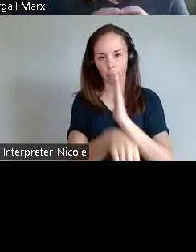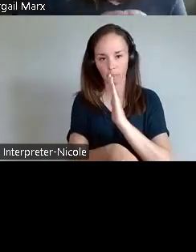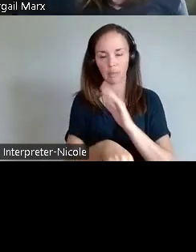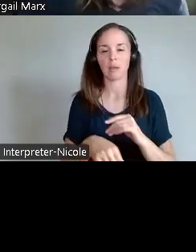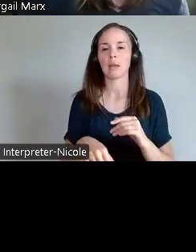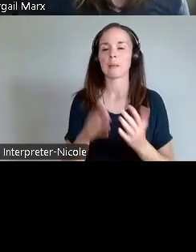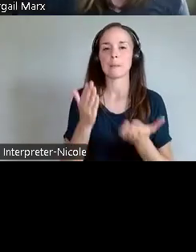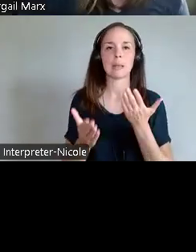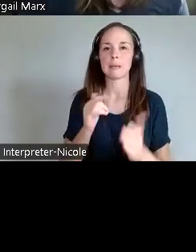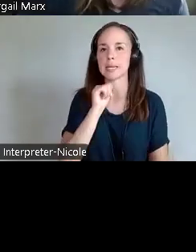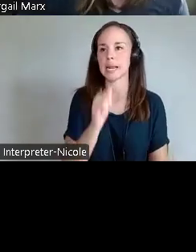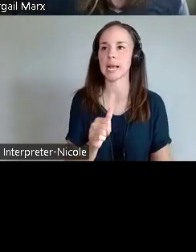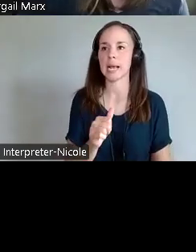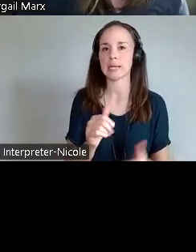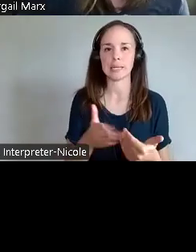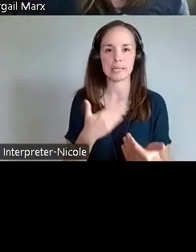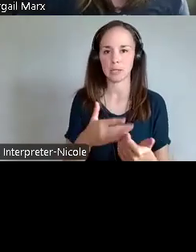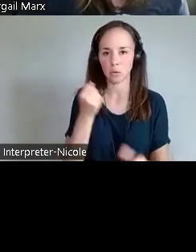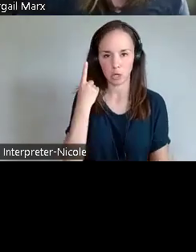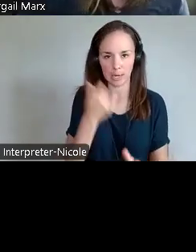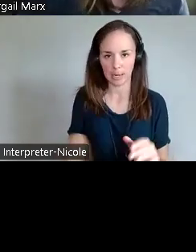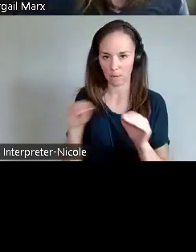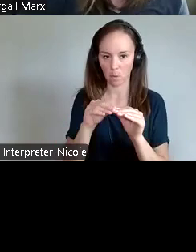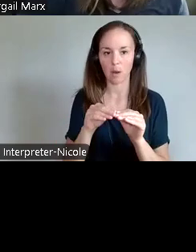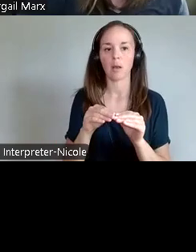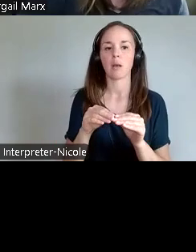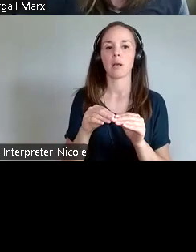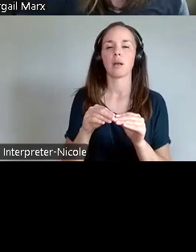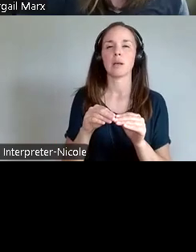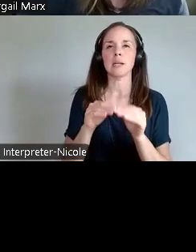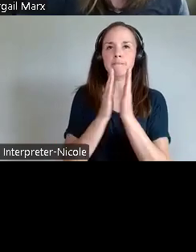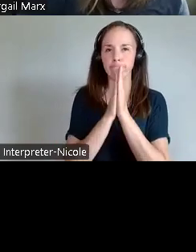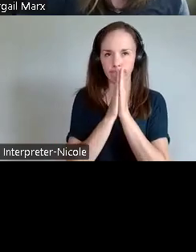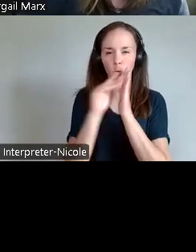not as easy to understand, then we think about other communication strategies.